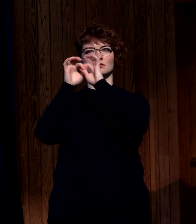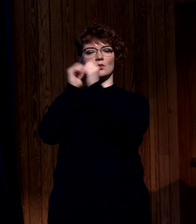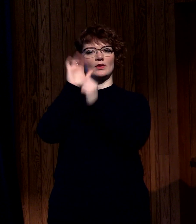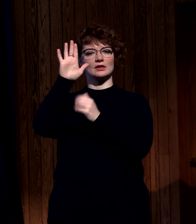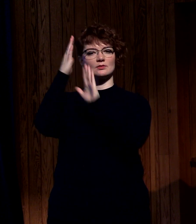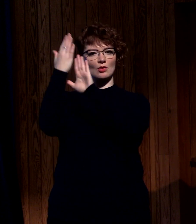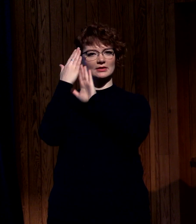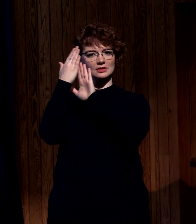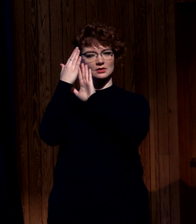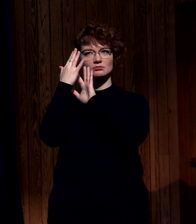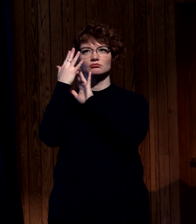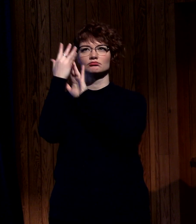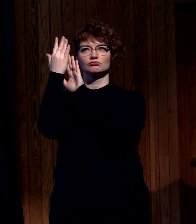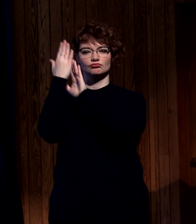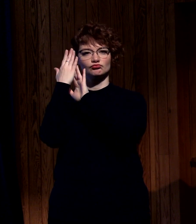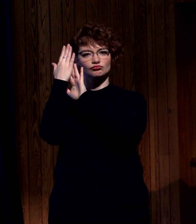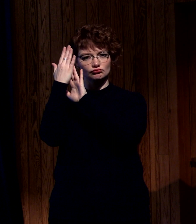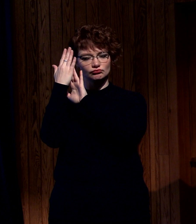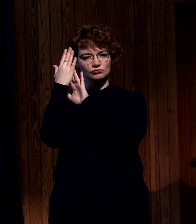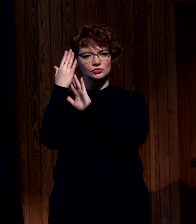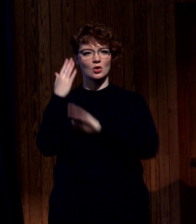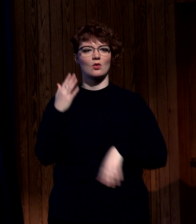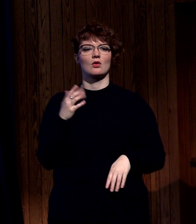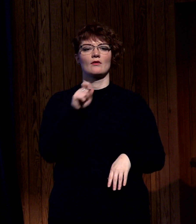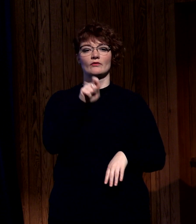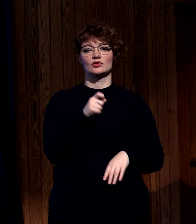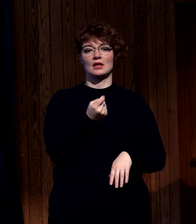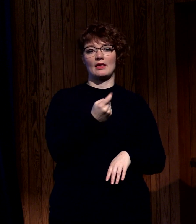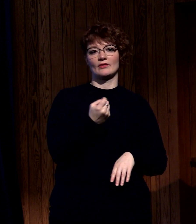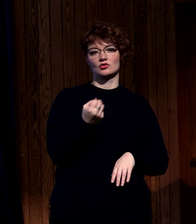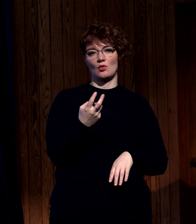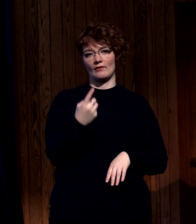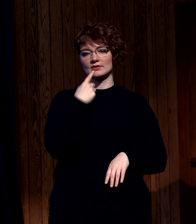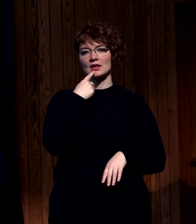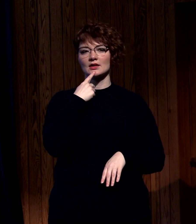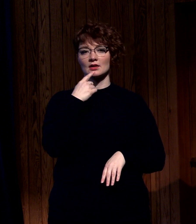through 10 also tell us that to abide in His presence is to